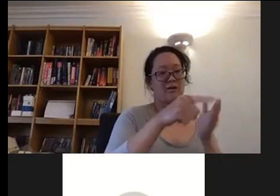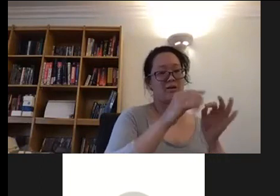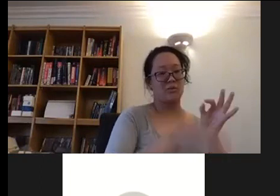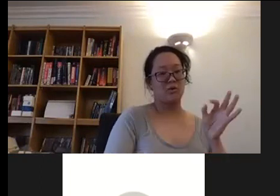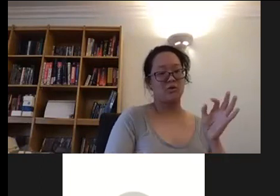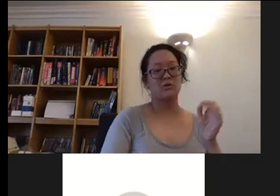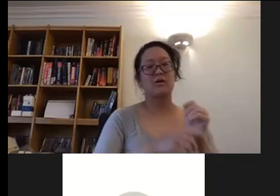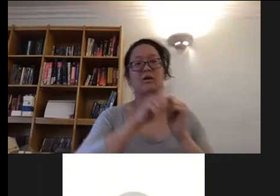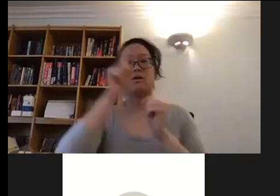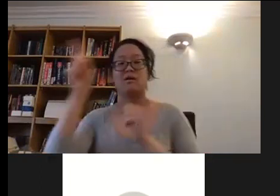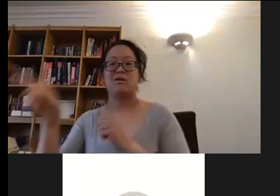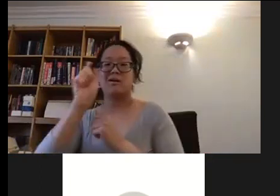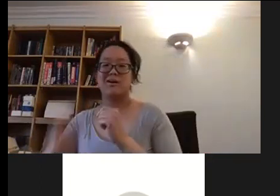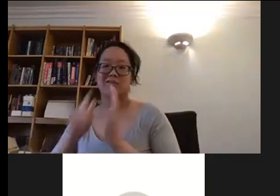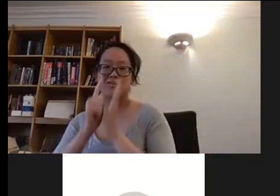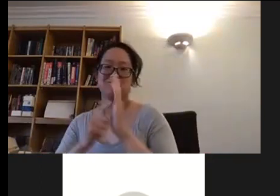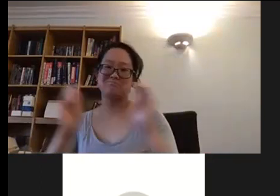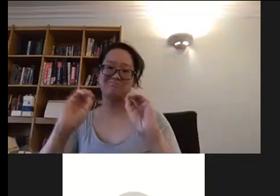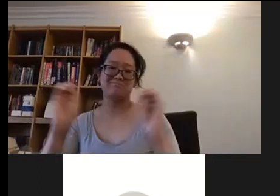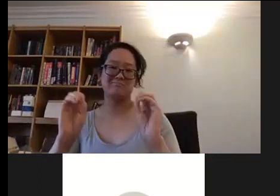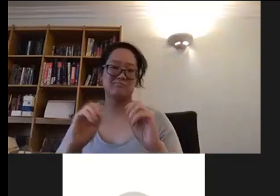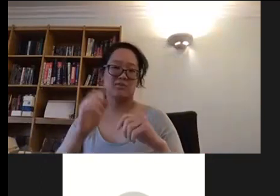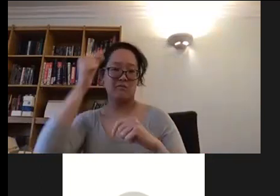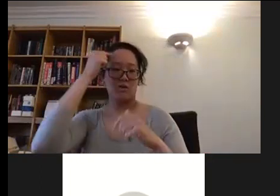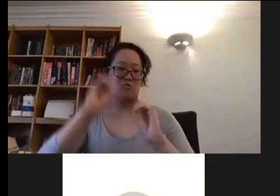the government is responsible for paying for interpreters and captioners